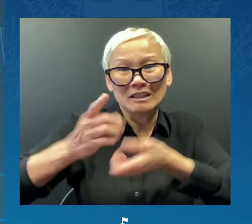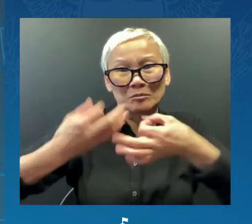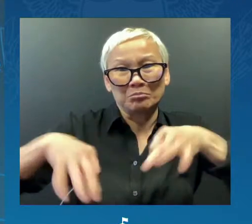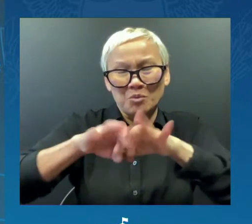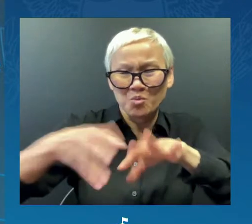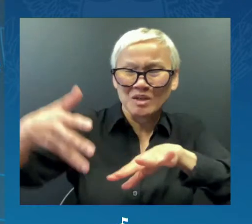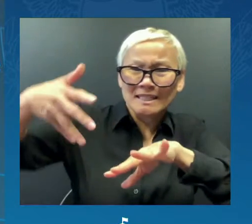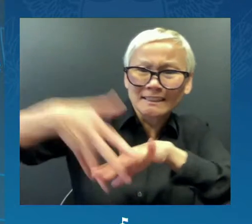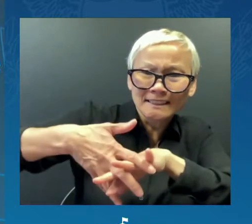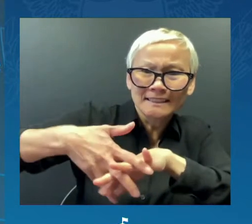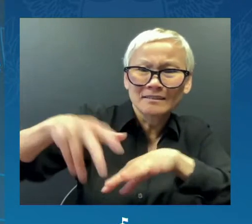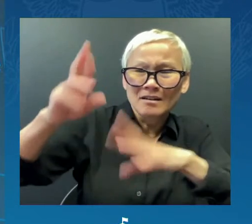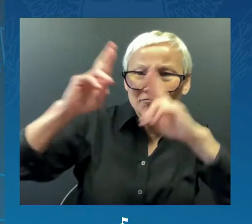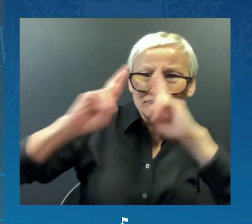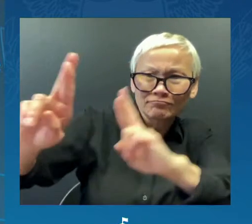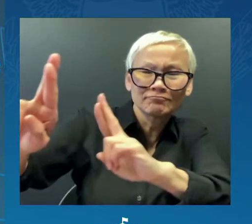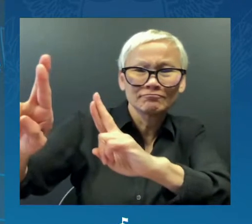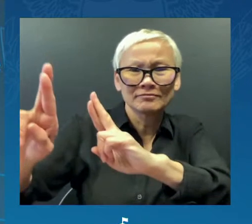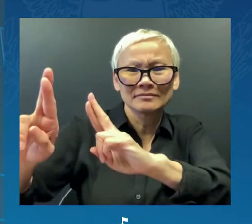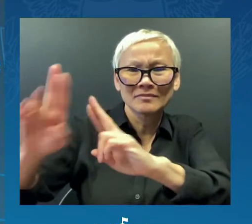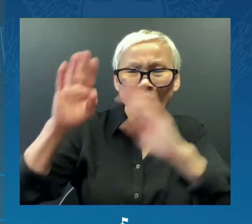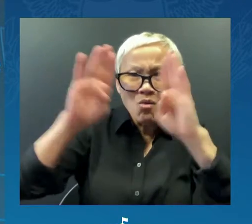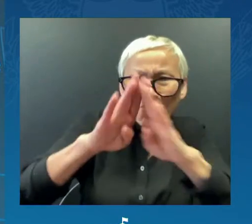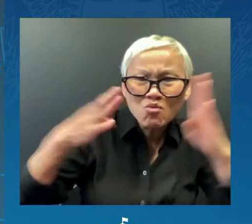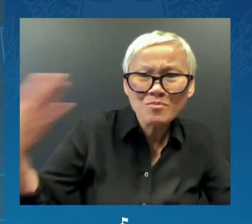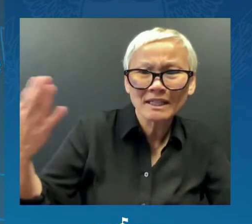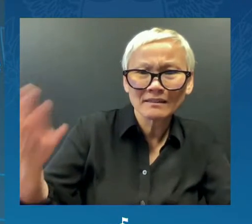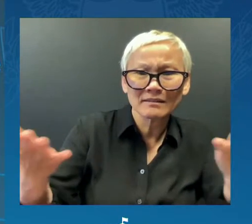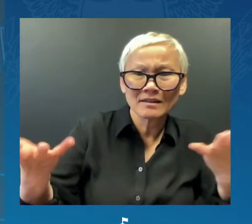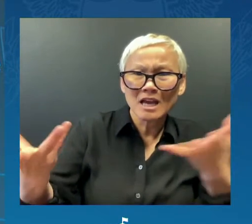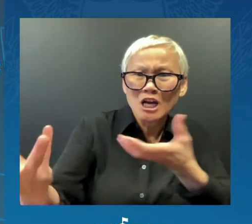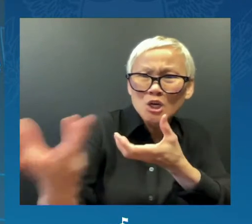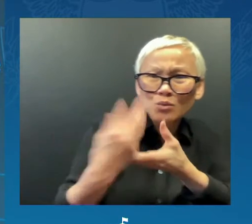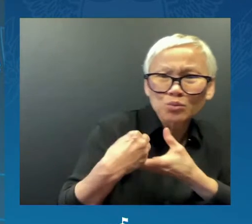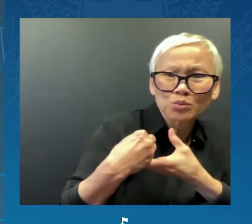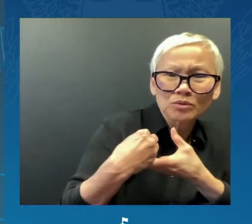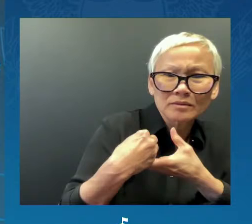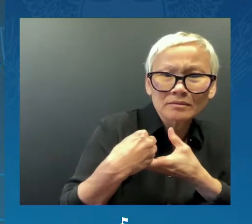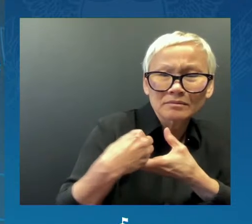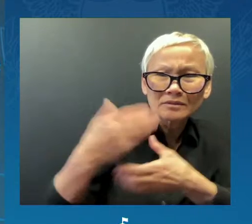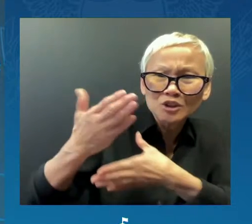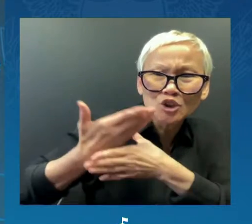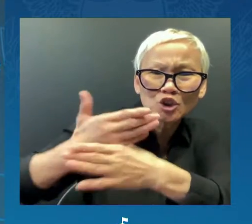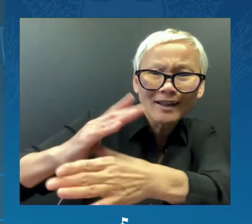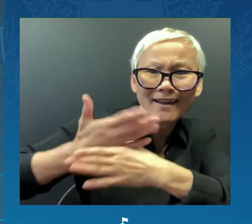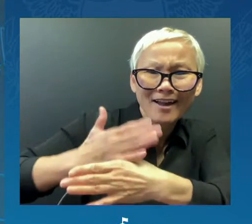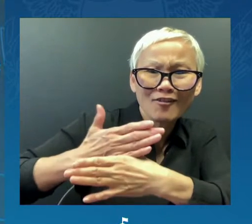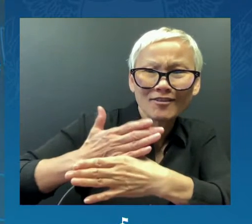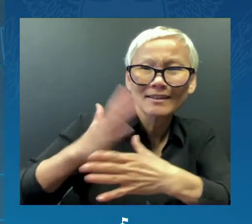openness, inclusiveness, shared interests, and mutual benefits.